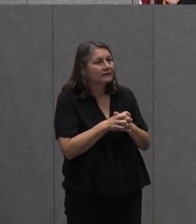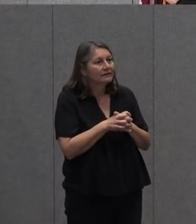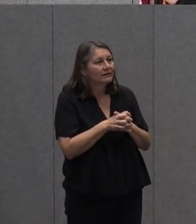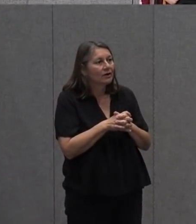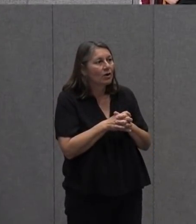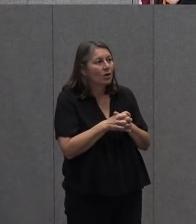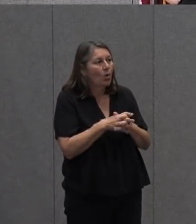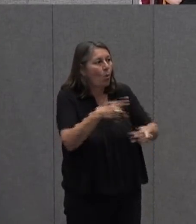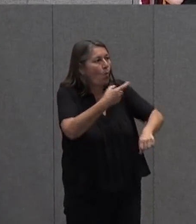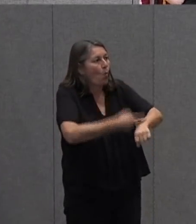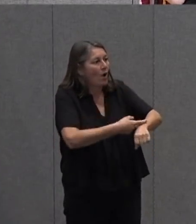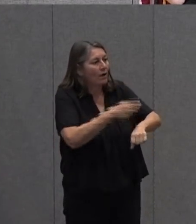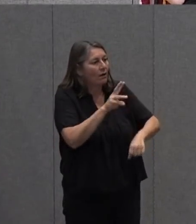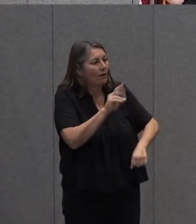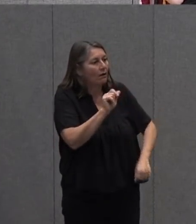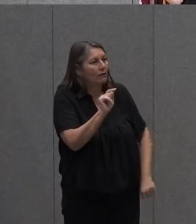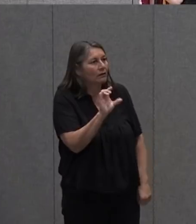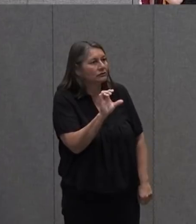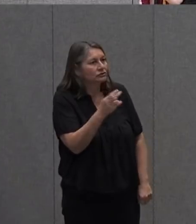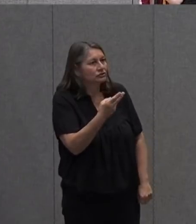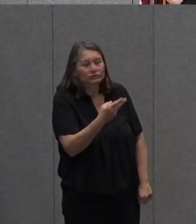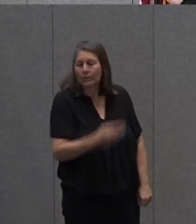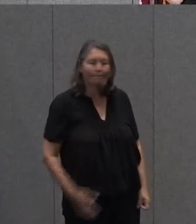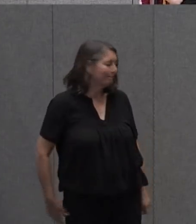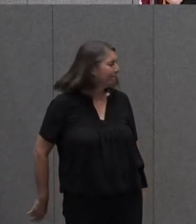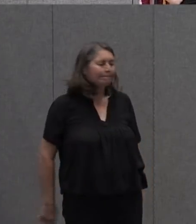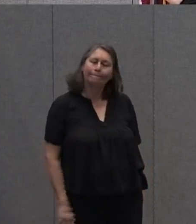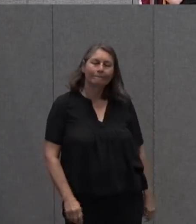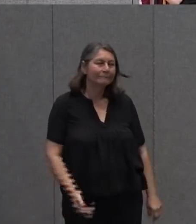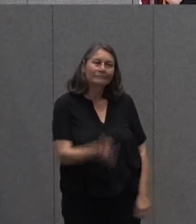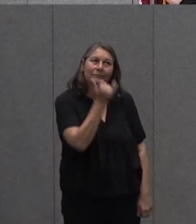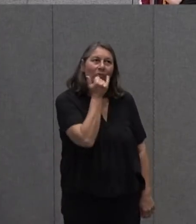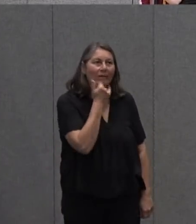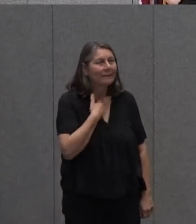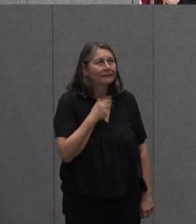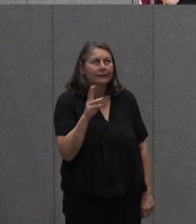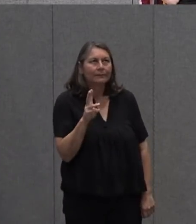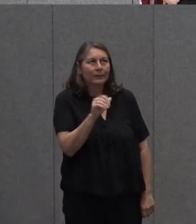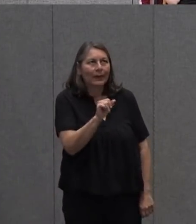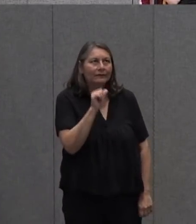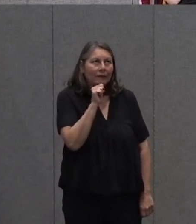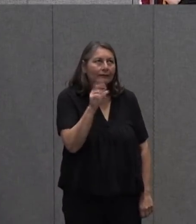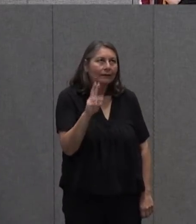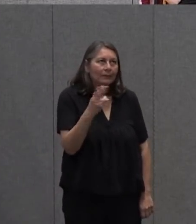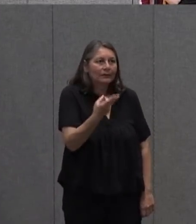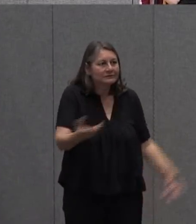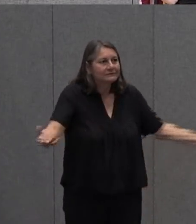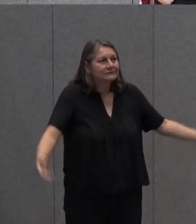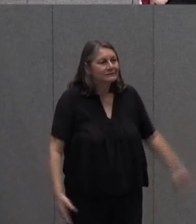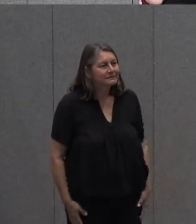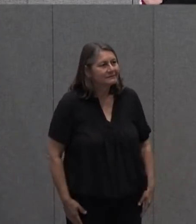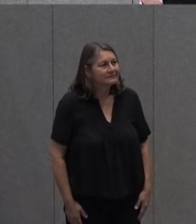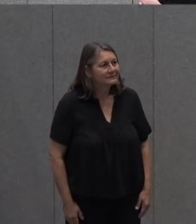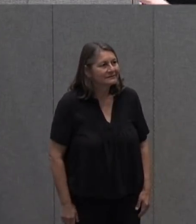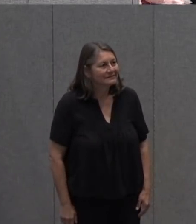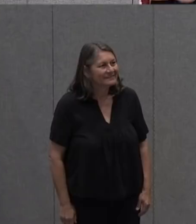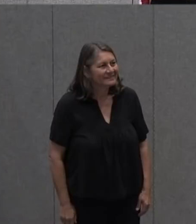Watch, no see, wrong. See, that's, so you win. Okay, all right I was maybe,